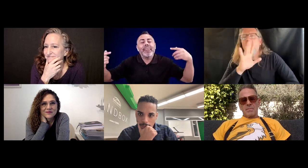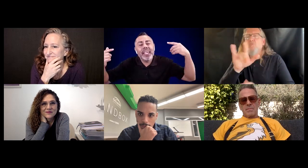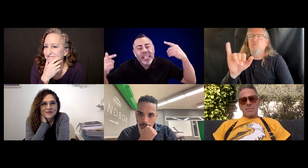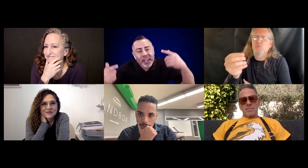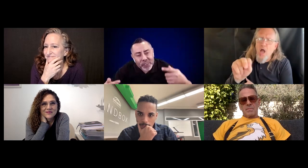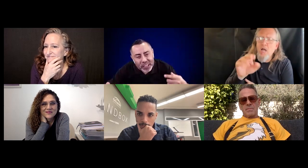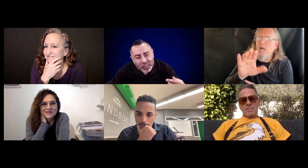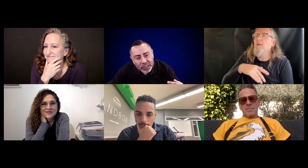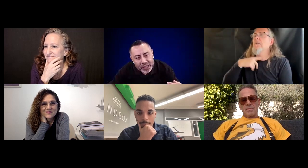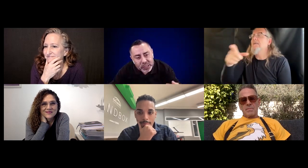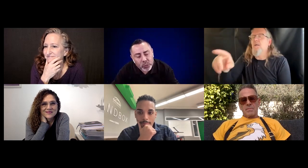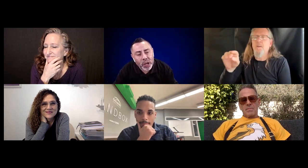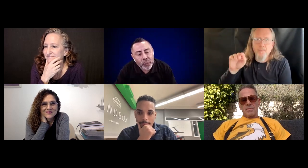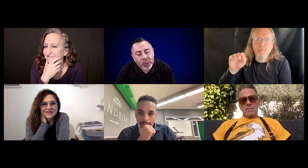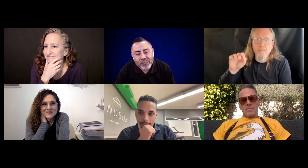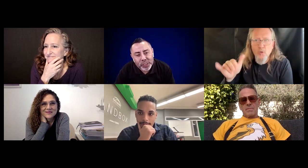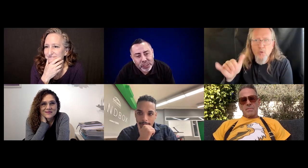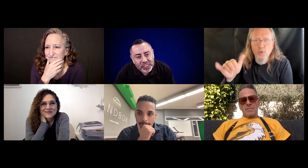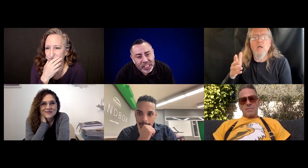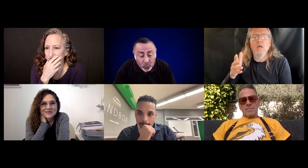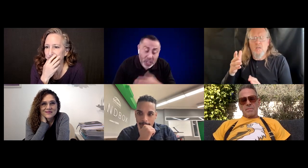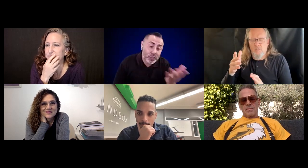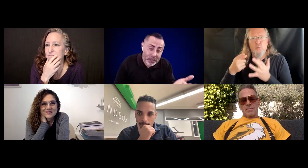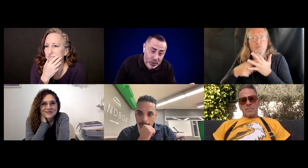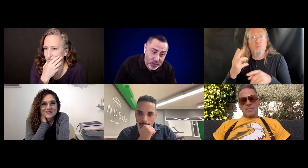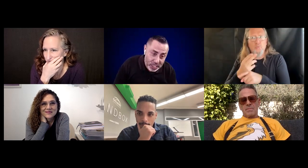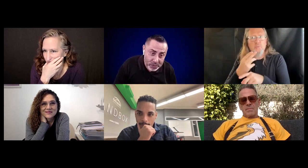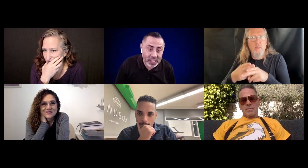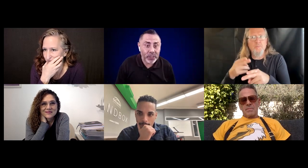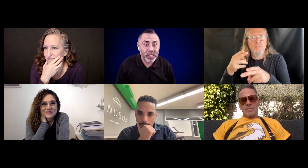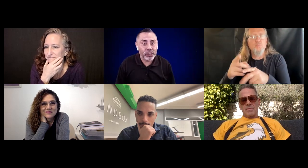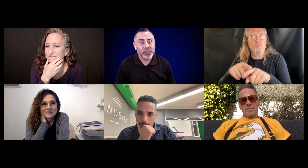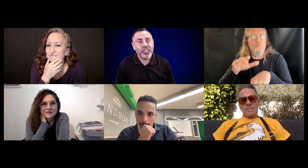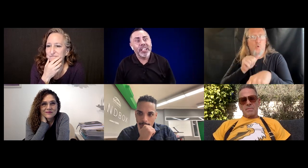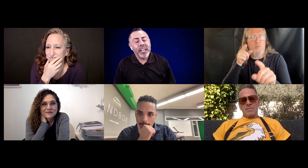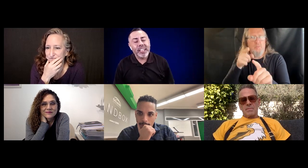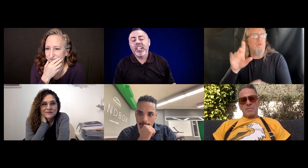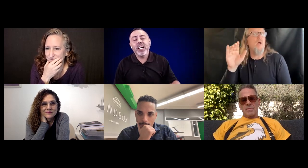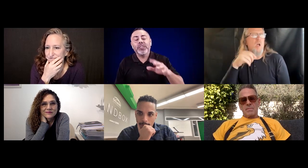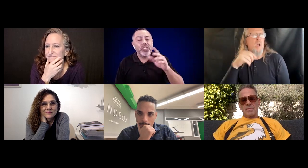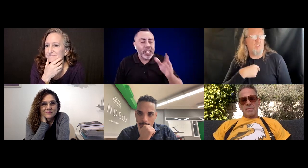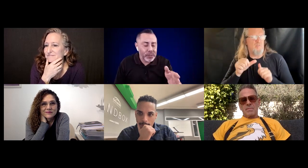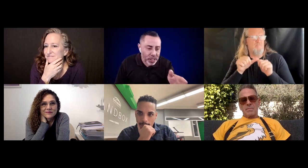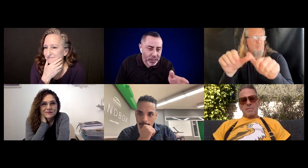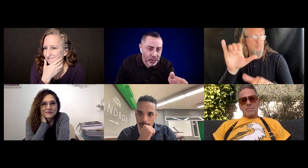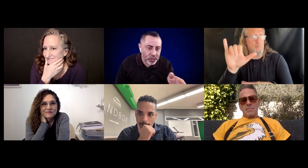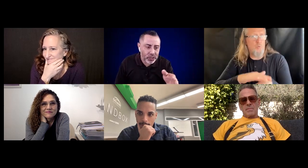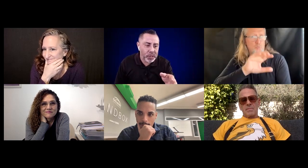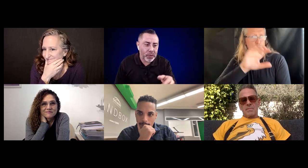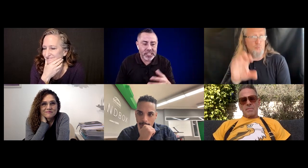Then, I finally realized why we have to use names or why you have to use names in the hearing culture. I said, I don't know, John. I was talking to you.